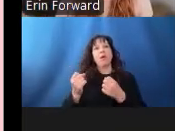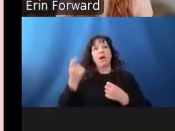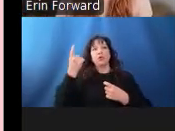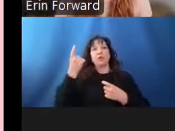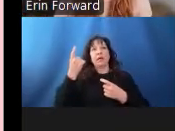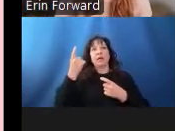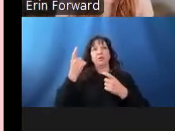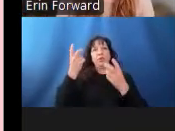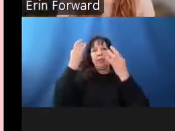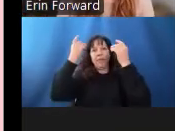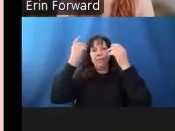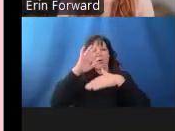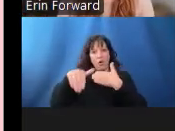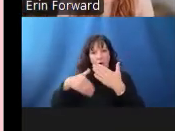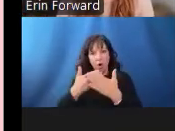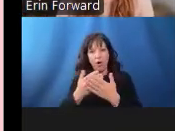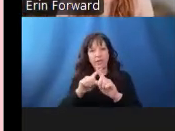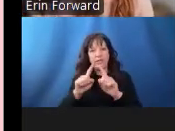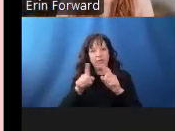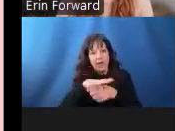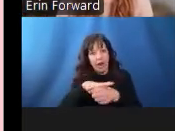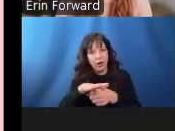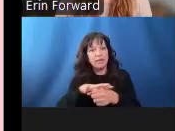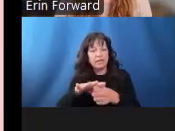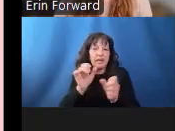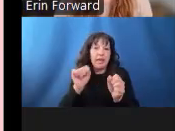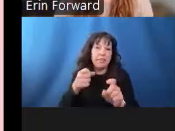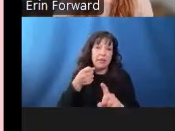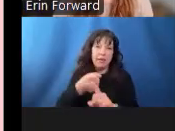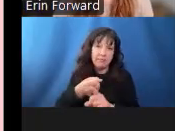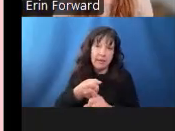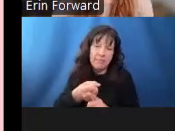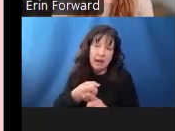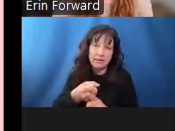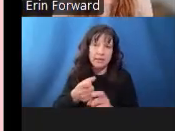different areas that can be impacted by feeding. That's not